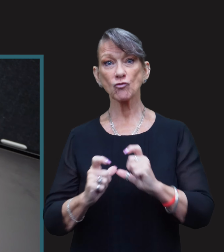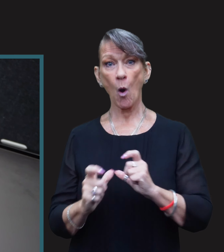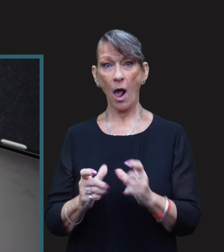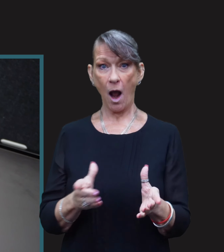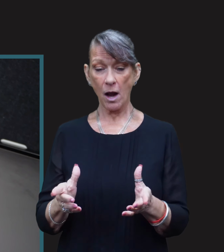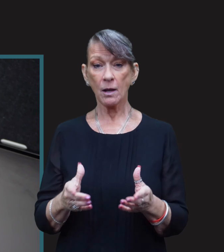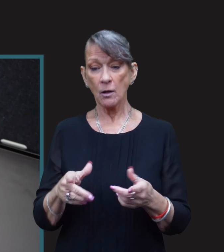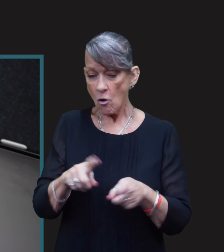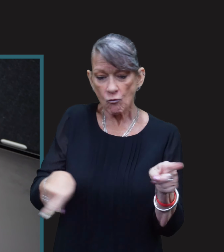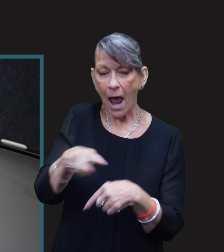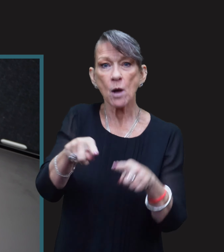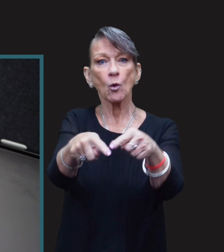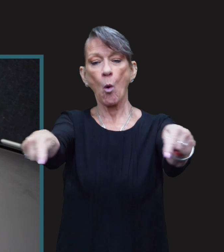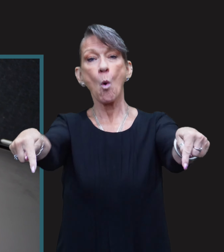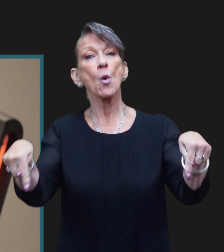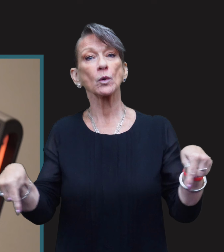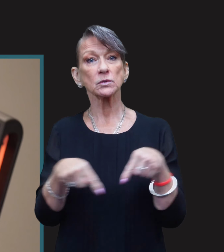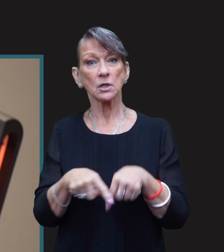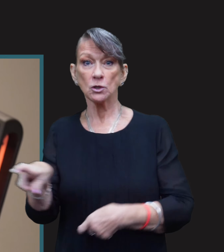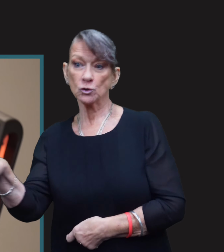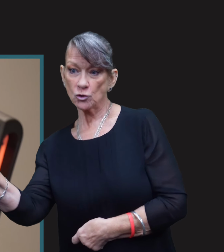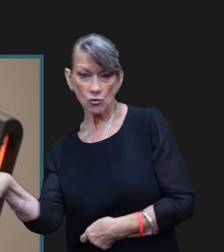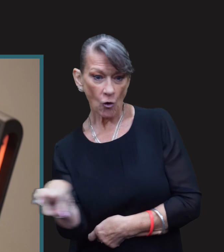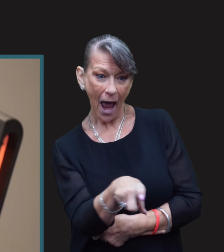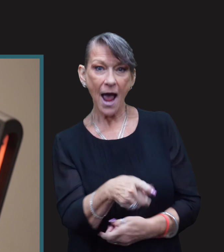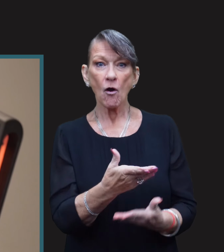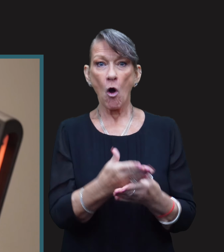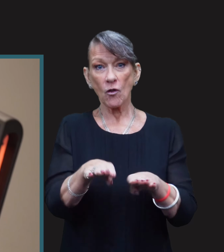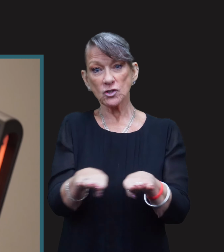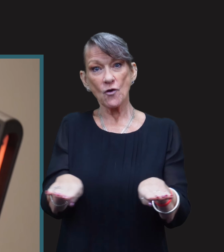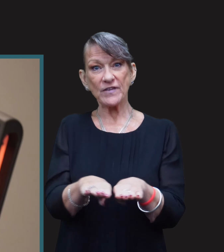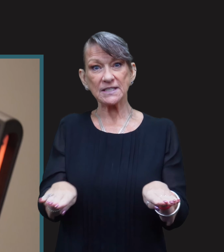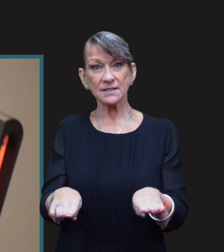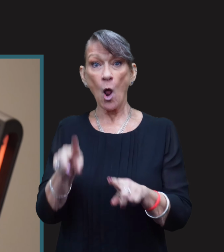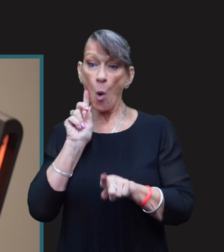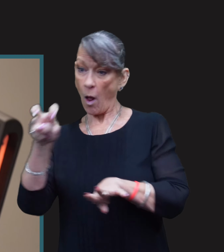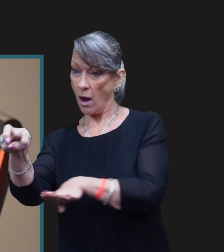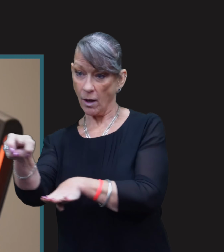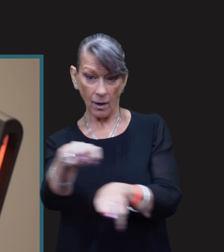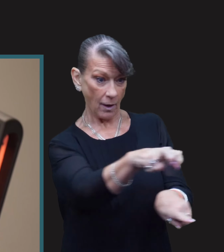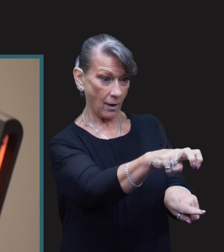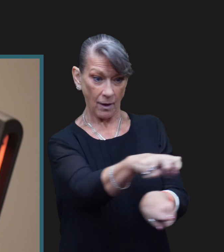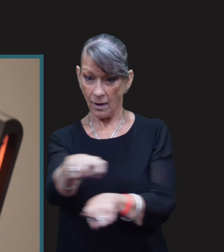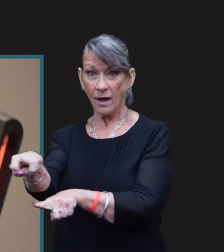the basketball court by dragging them across a surface mimicking the movement of wheelchair wheels.